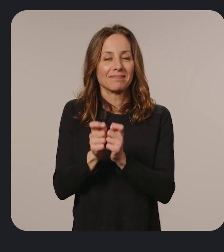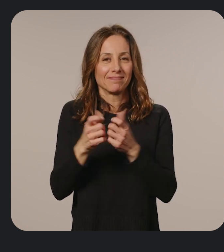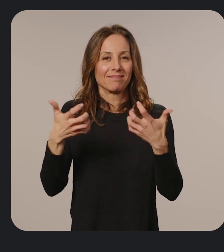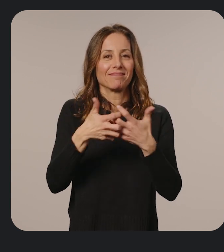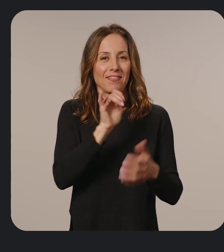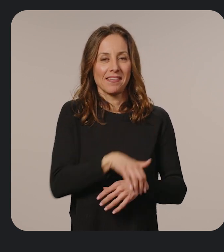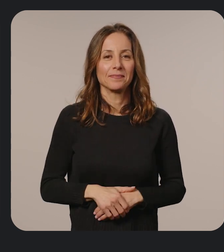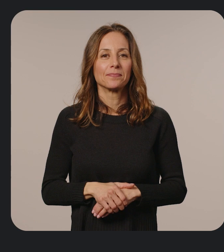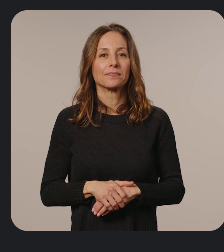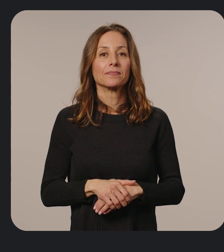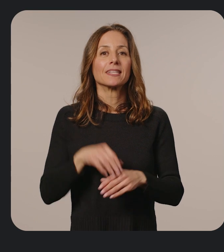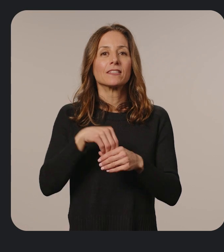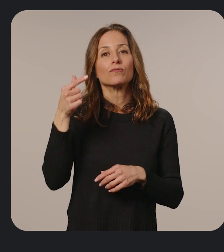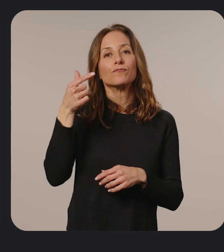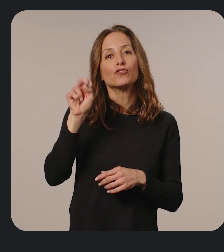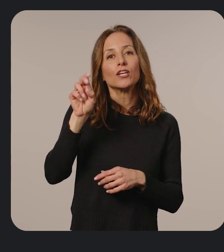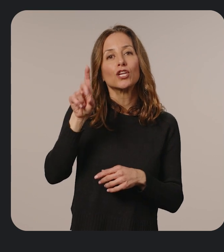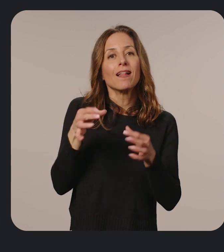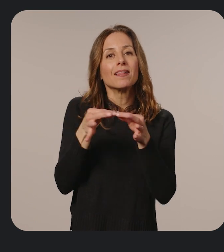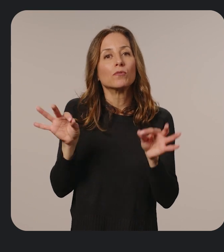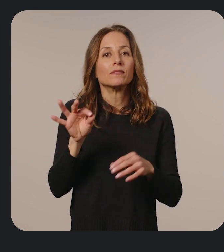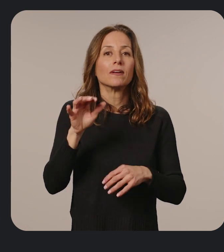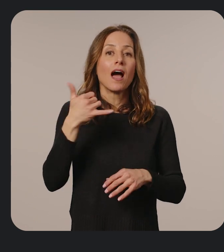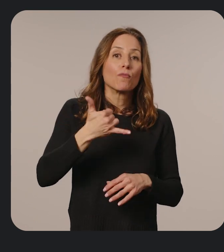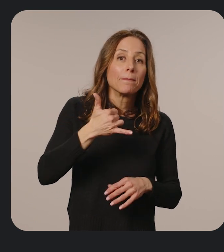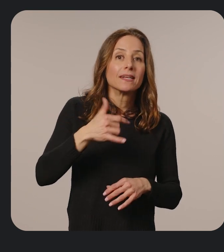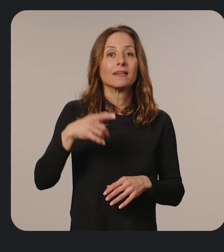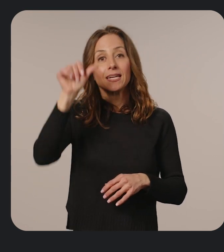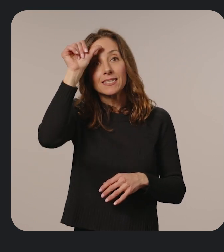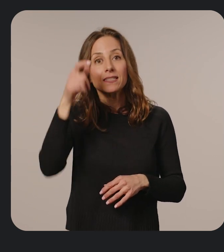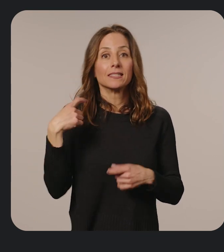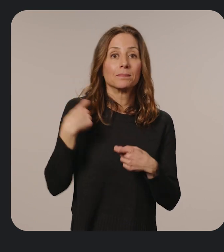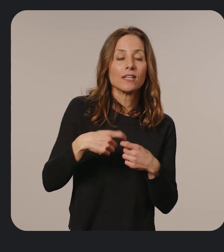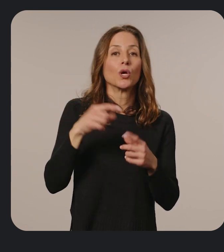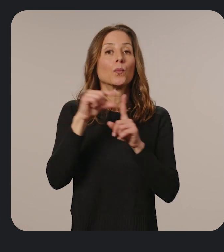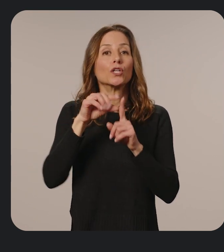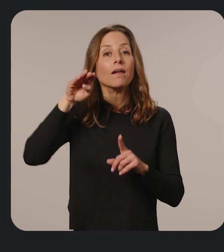library to enable this. In gendered languages such as Arabic, Hindi, or Spanish,